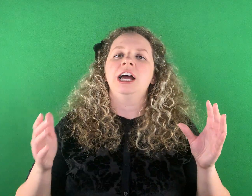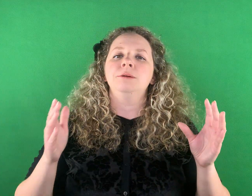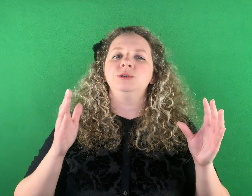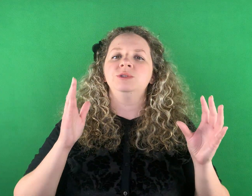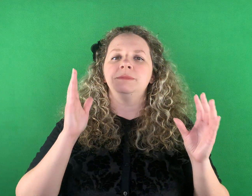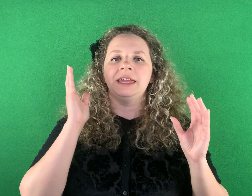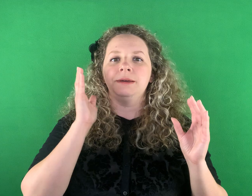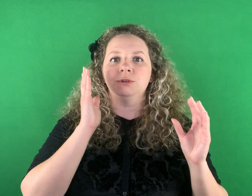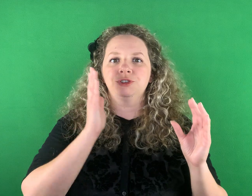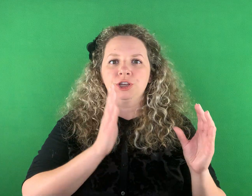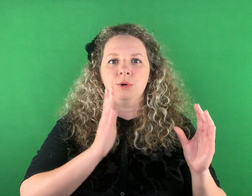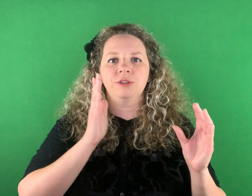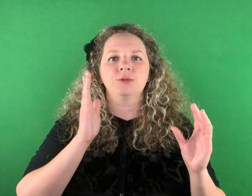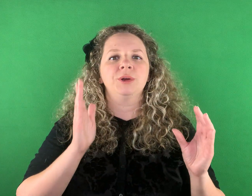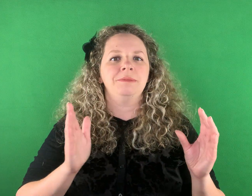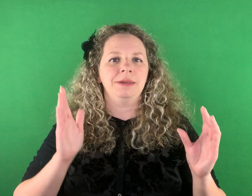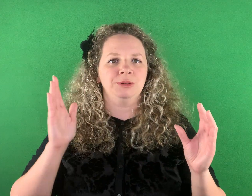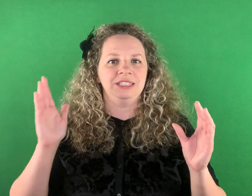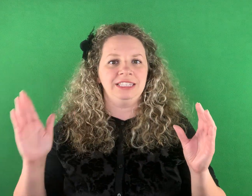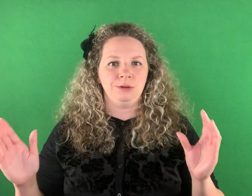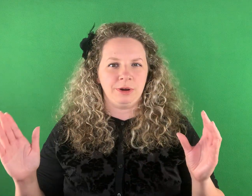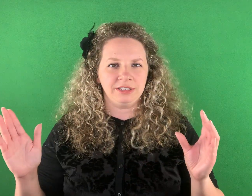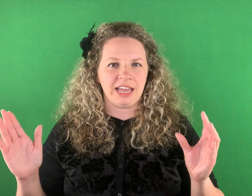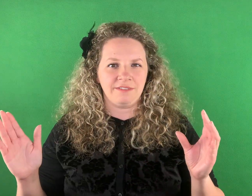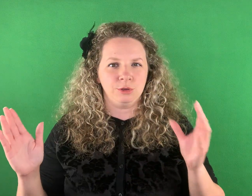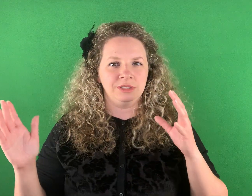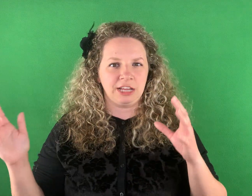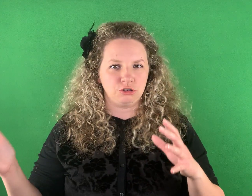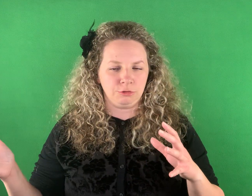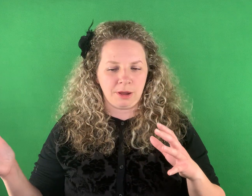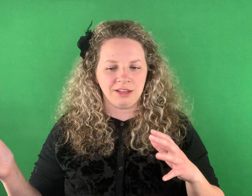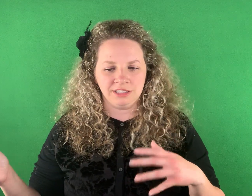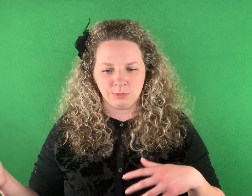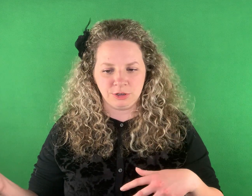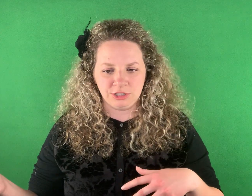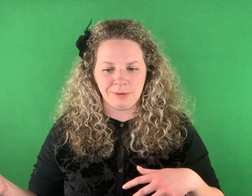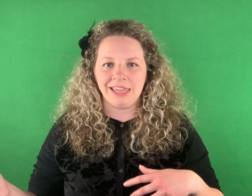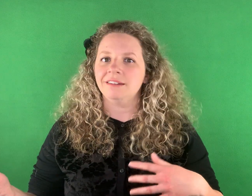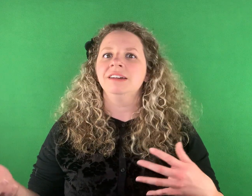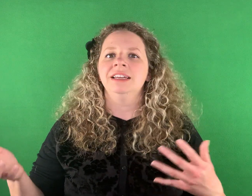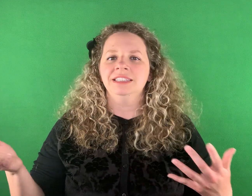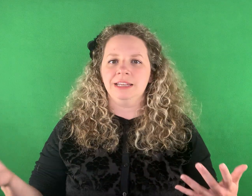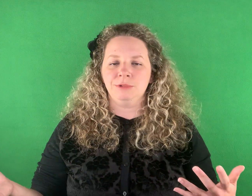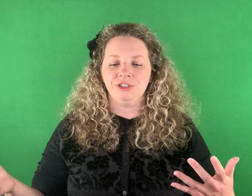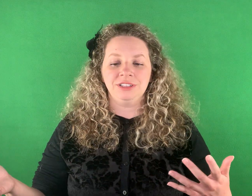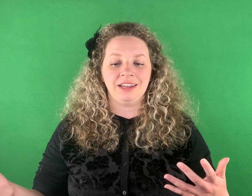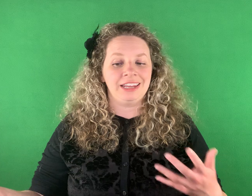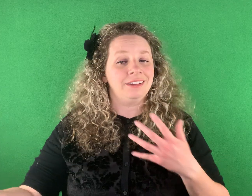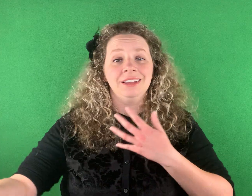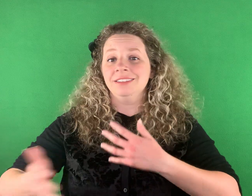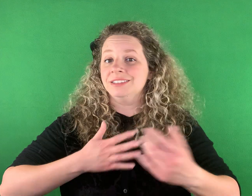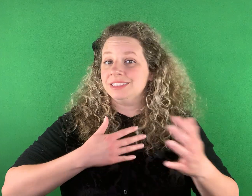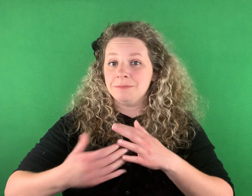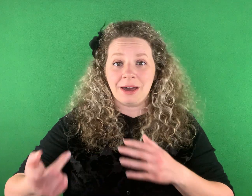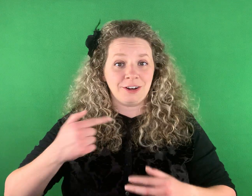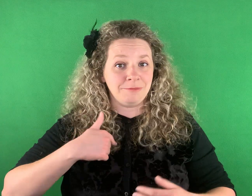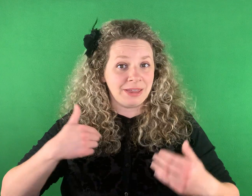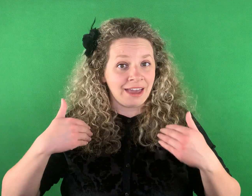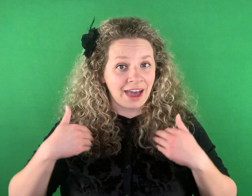Same as English— it helps you see where natural pauses go when you’re signing. So: DOESN’T MATTER ME HAVE